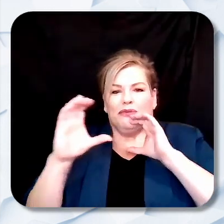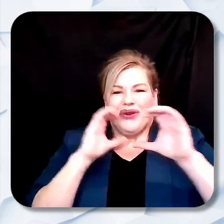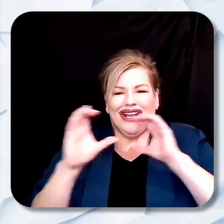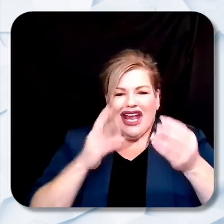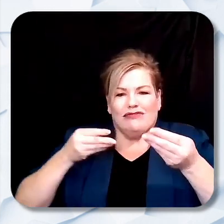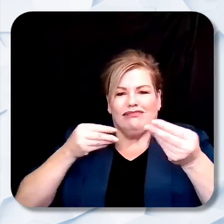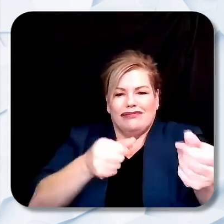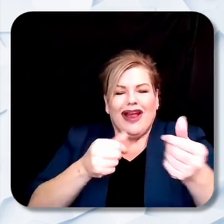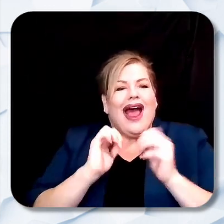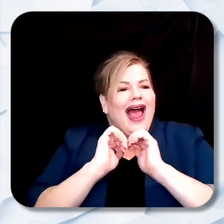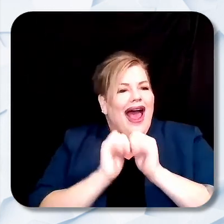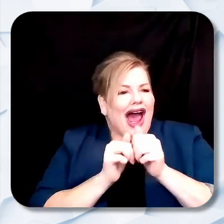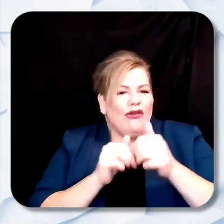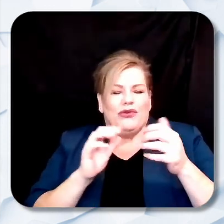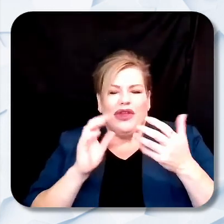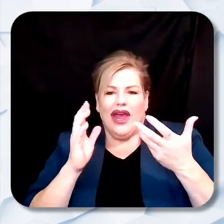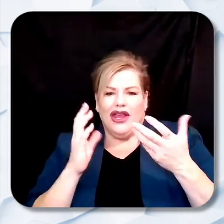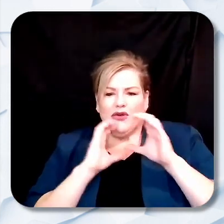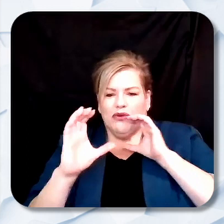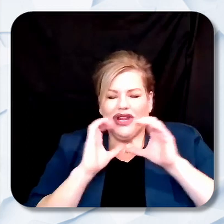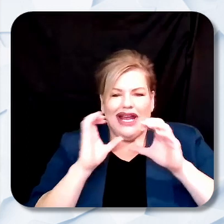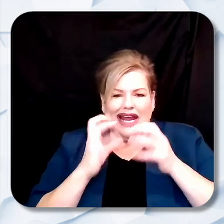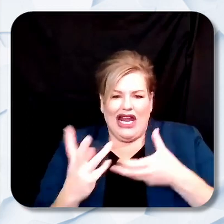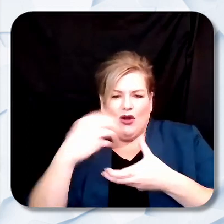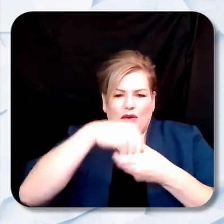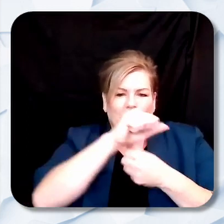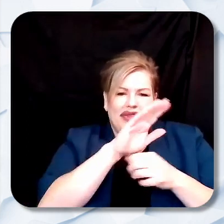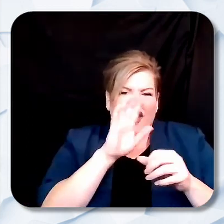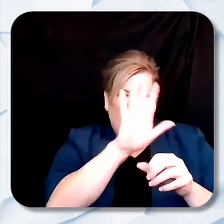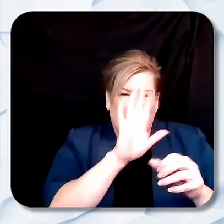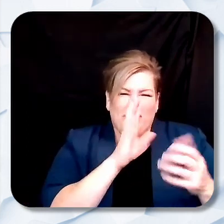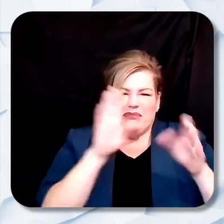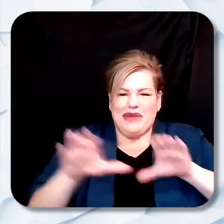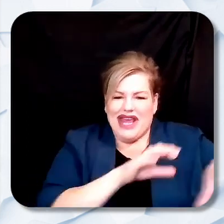practice, into their actual behavior on campus and their community at home.